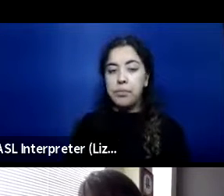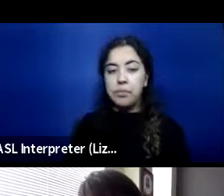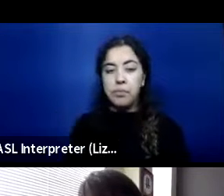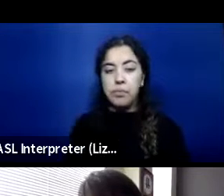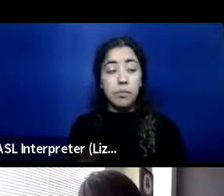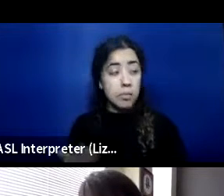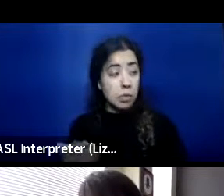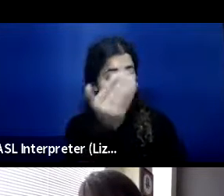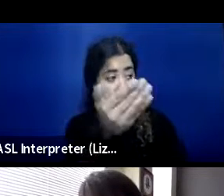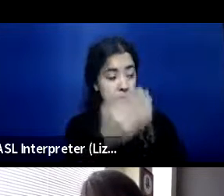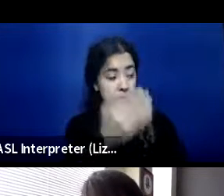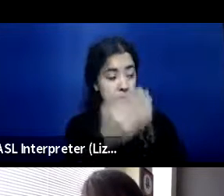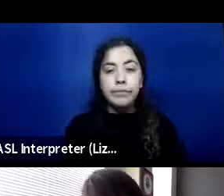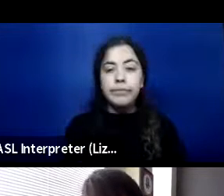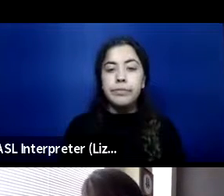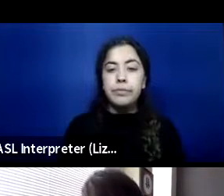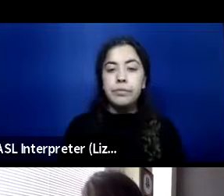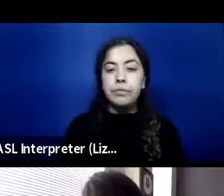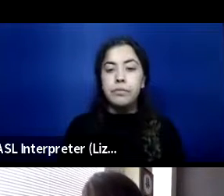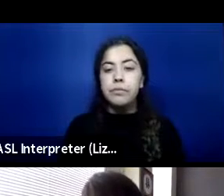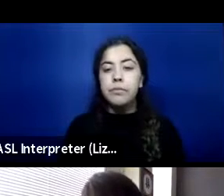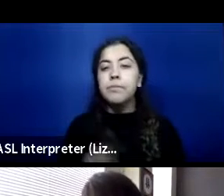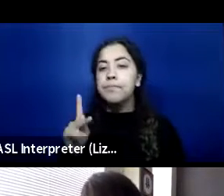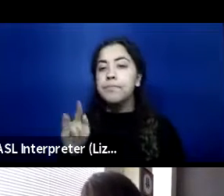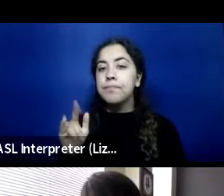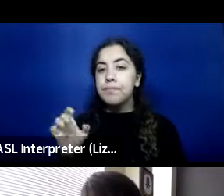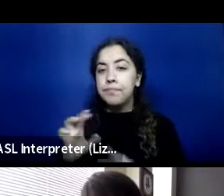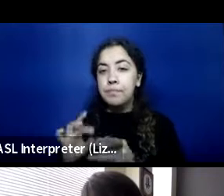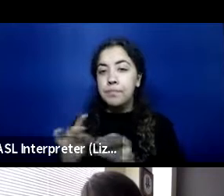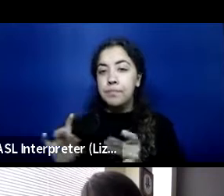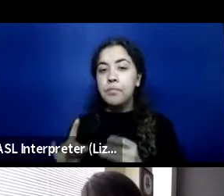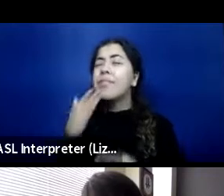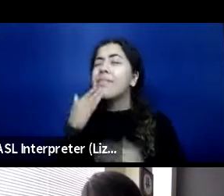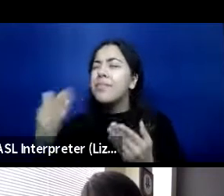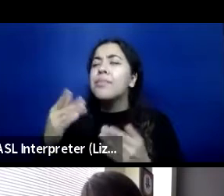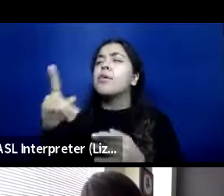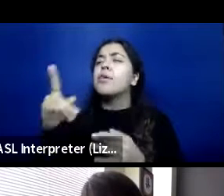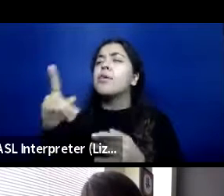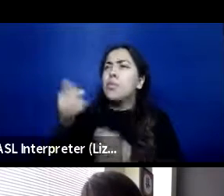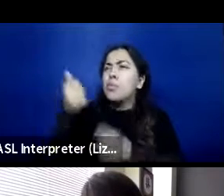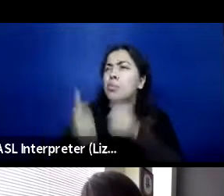Great. Thanks. You mentioned what innovations could be useful.